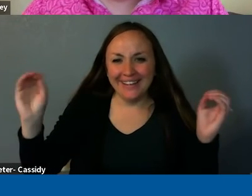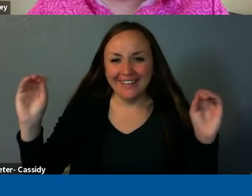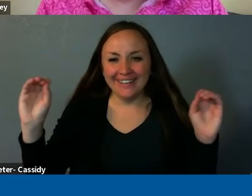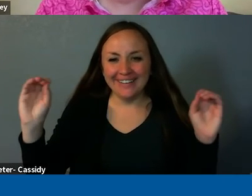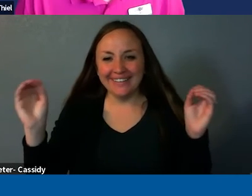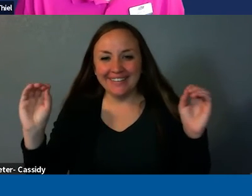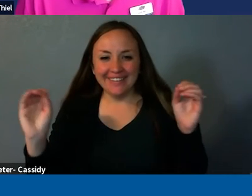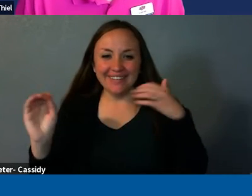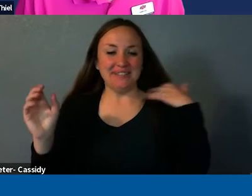Right.